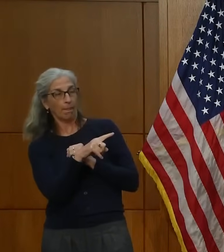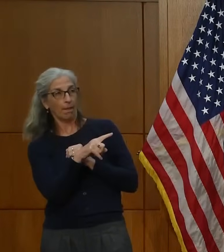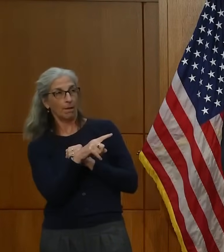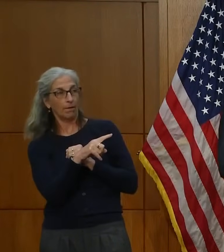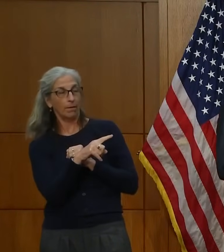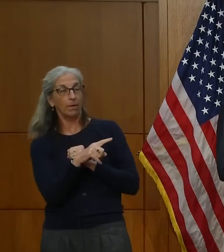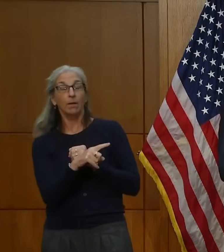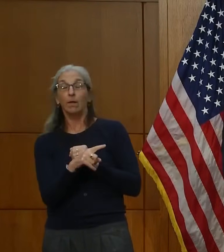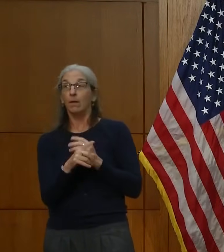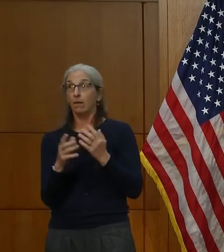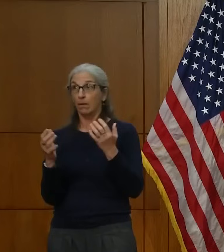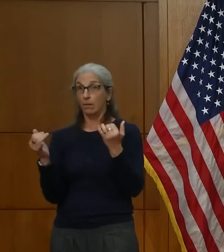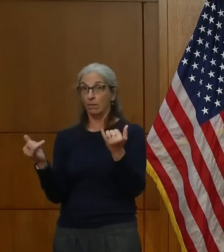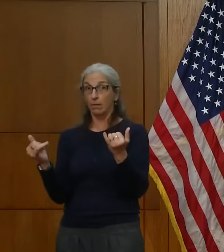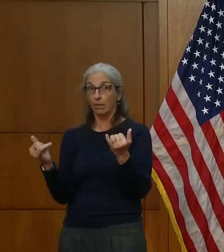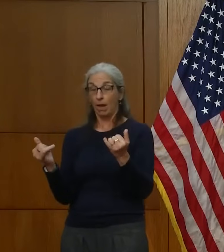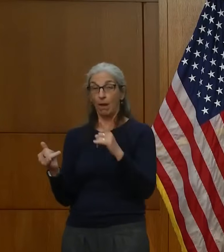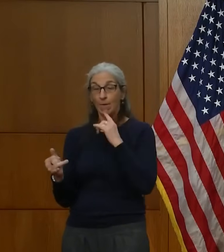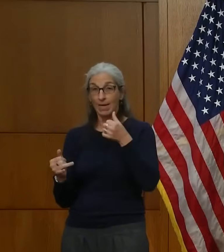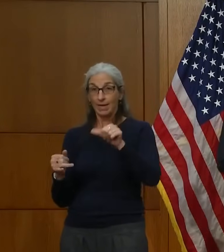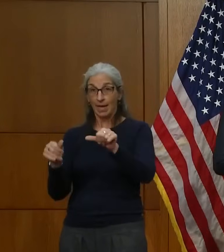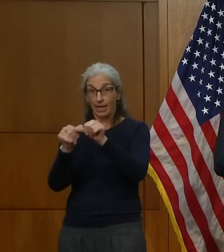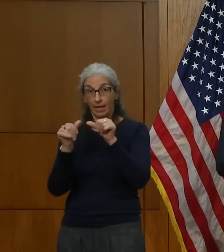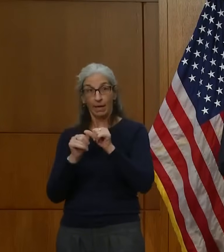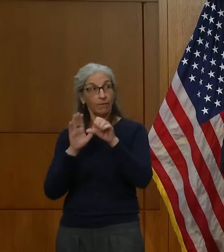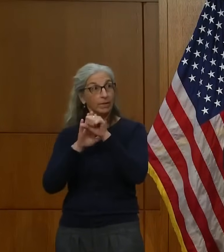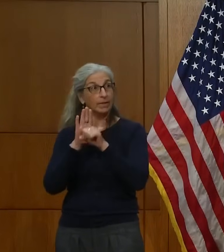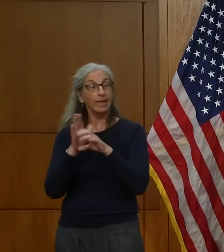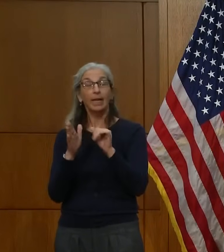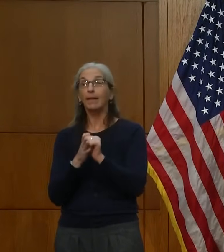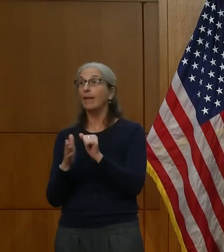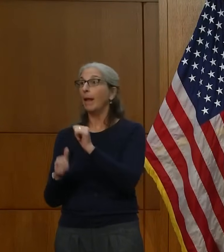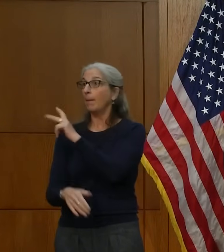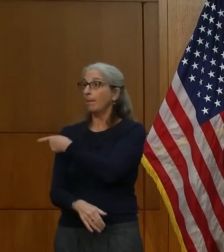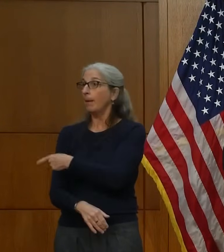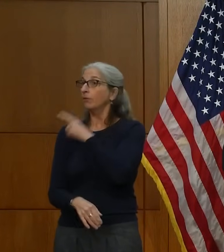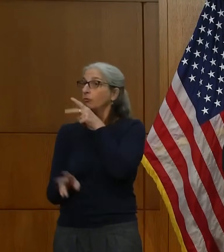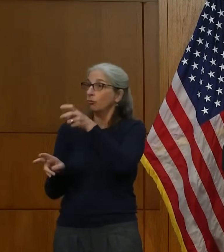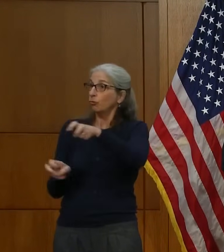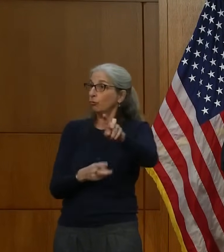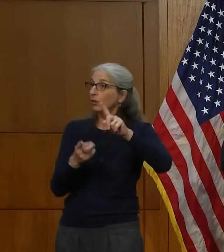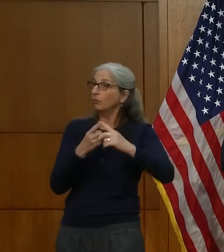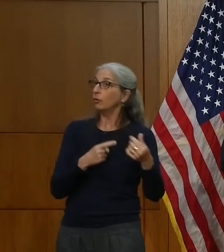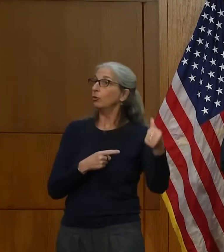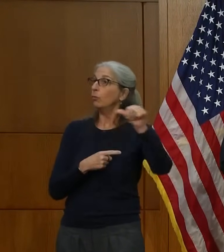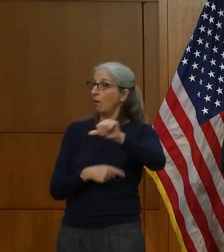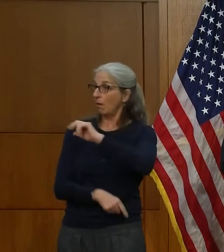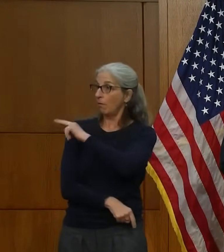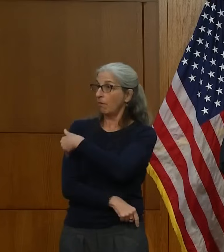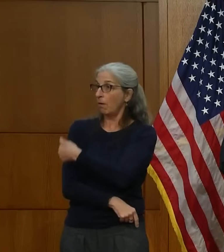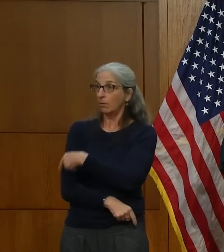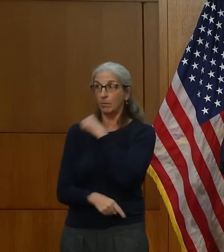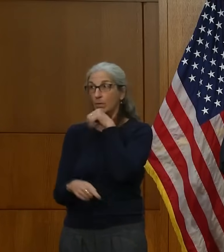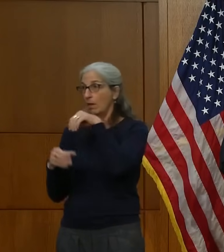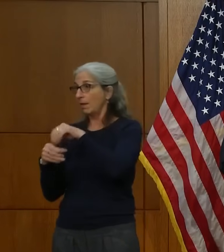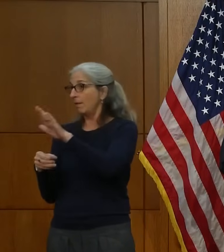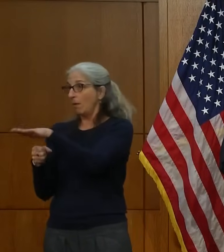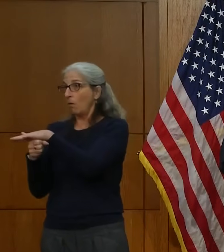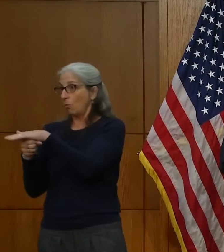OUR NEIGHBORS CRITICALLY IMPORTANT. ARE WE AT THE POINT